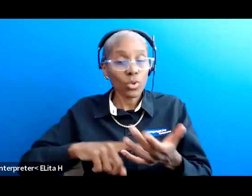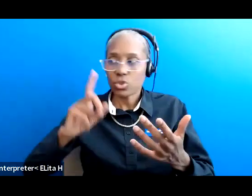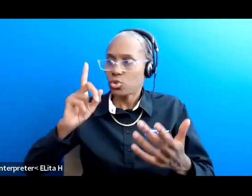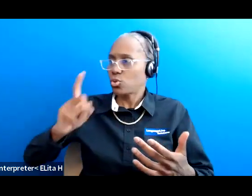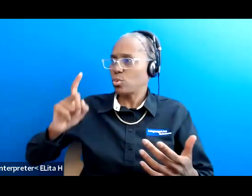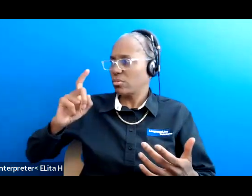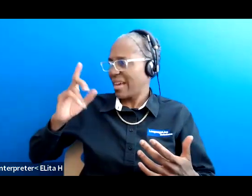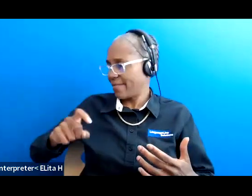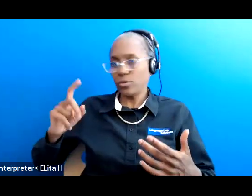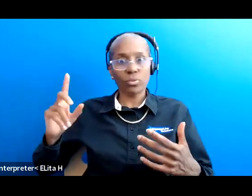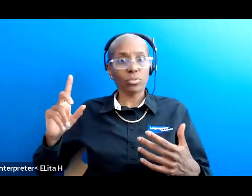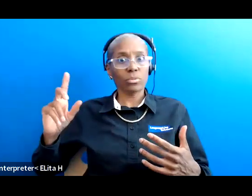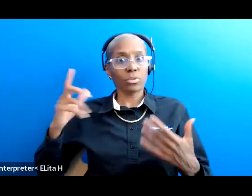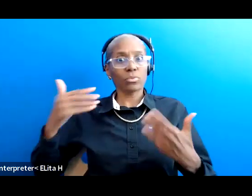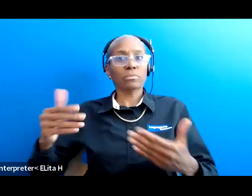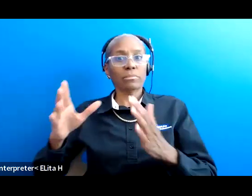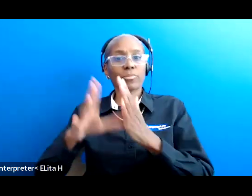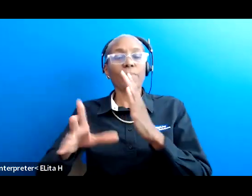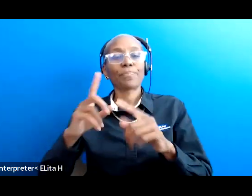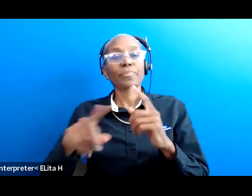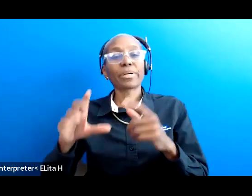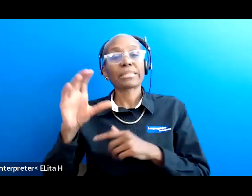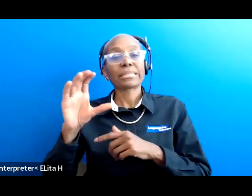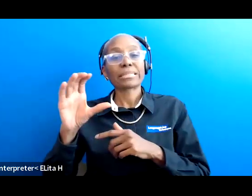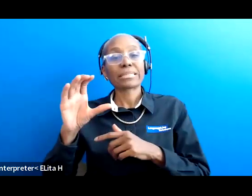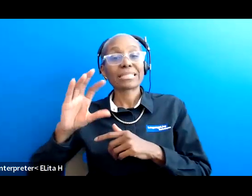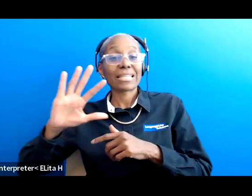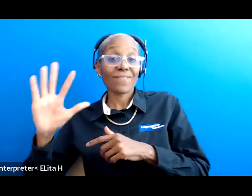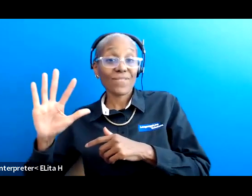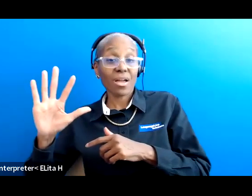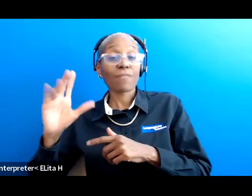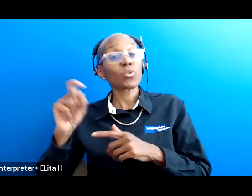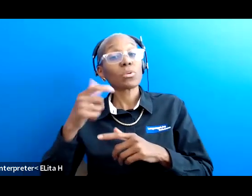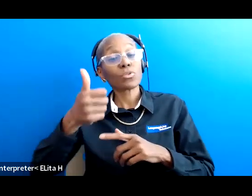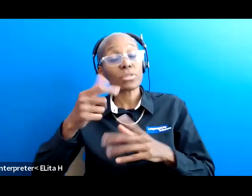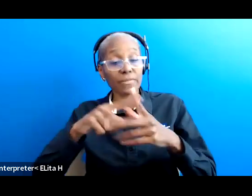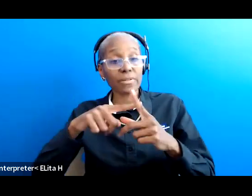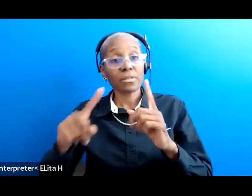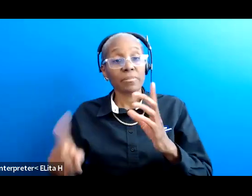Now with an incomplete C5-6, you could do the digital stim yourself if you don't want your husband to do it.